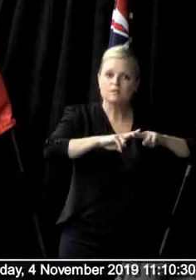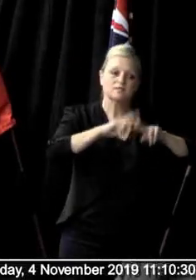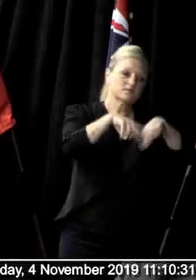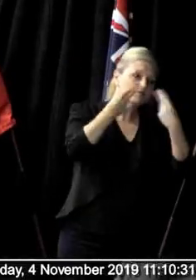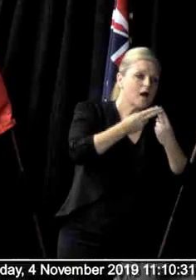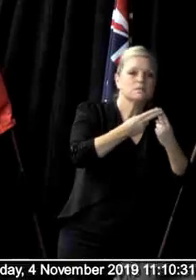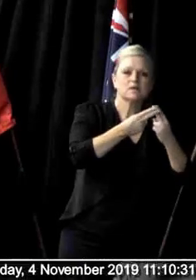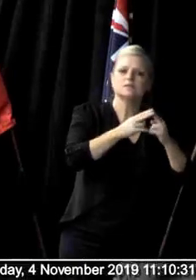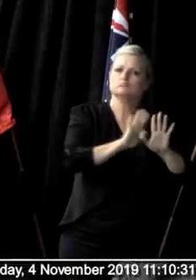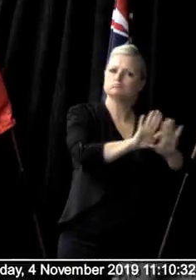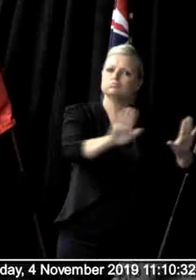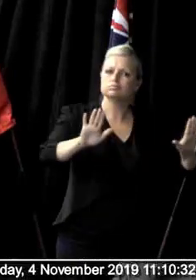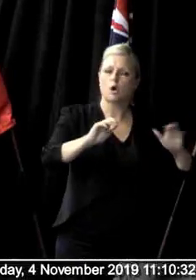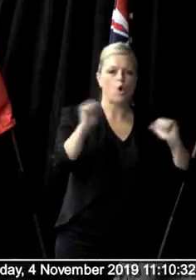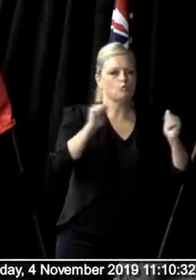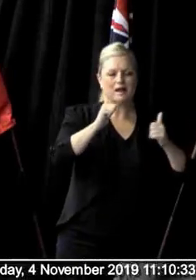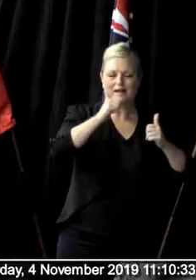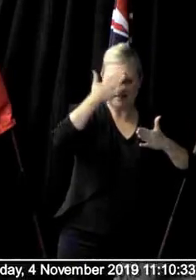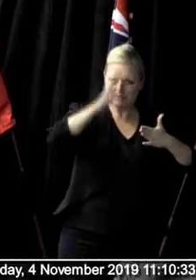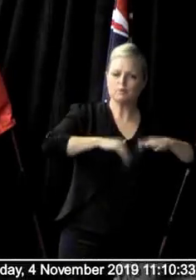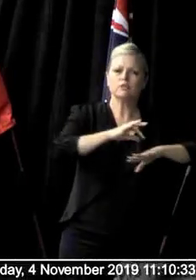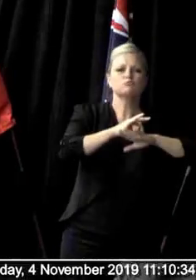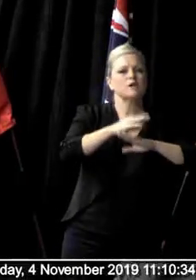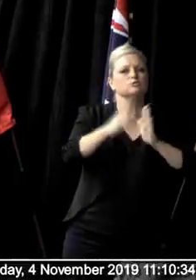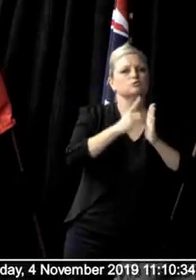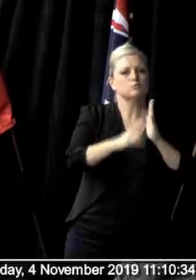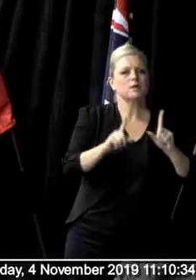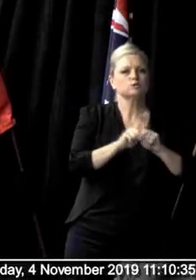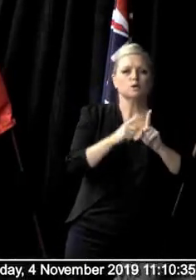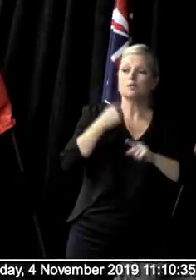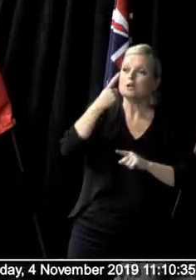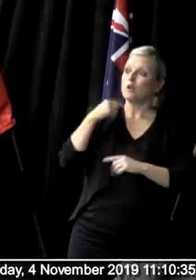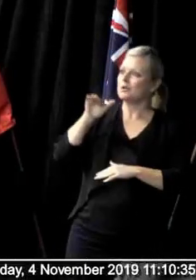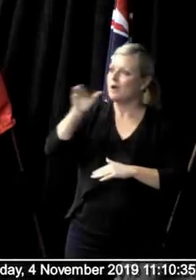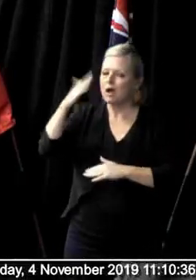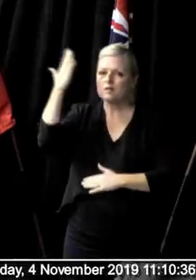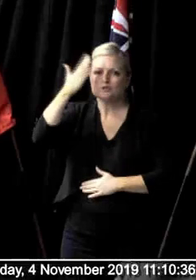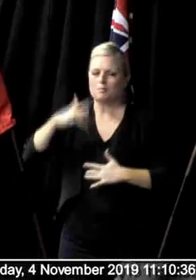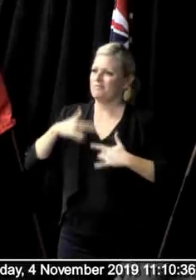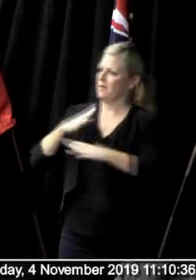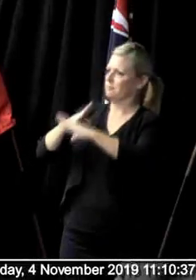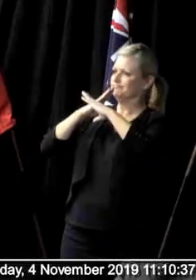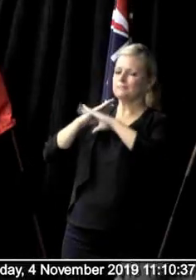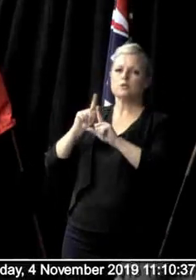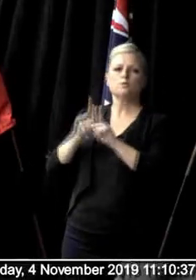experiencing racial discrimination in trying to engage with a school when seeking support for a child with a disability.